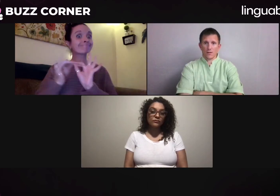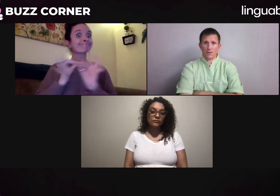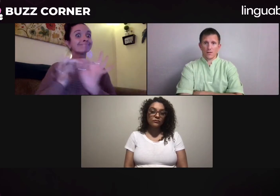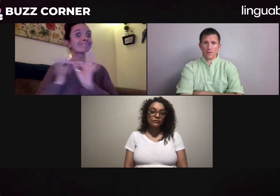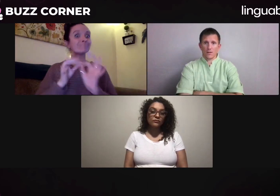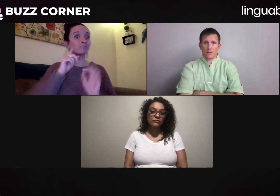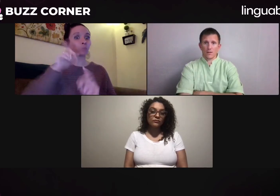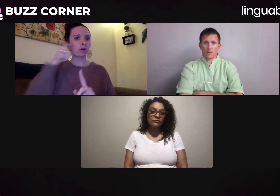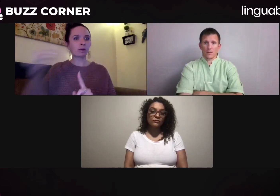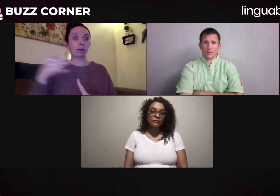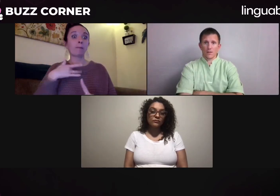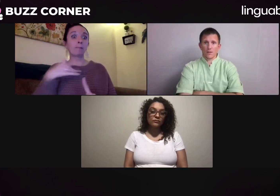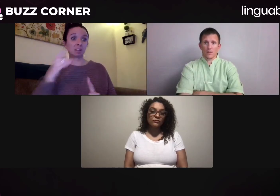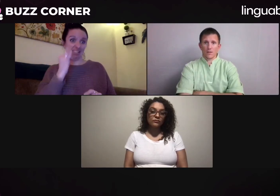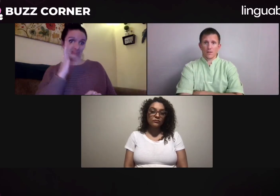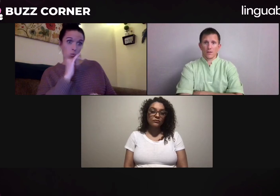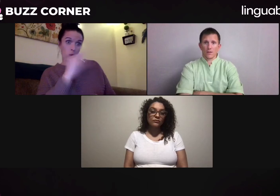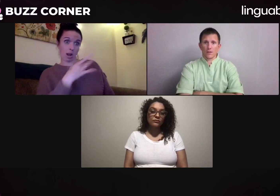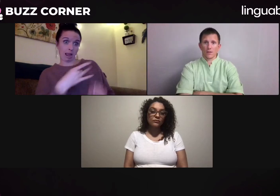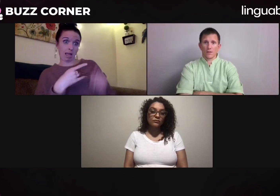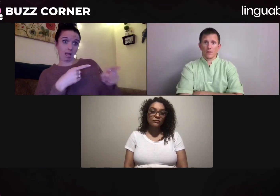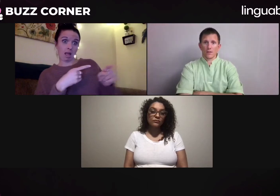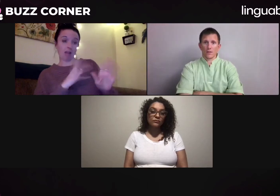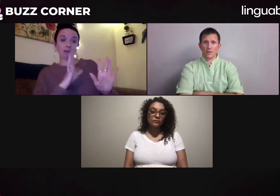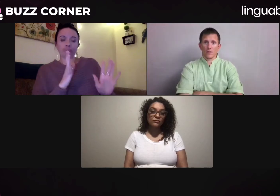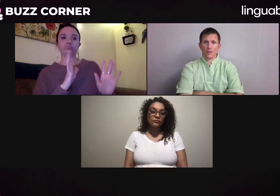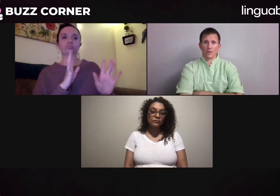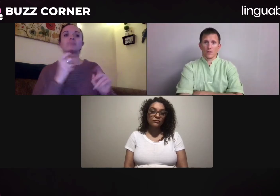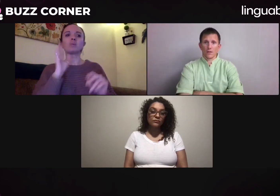or they were jailed